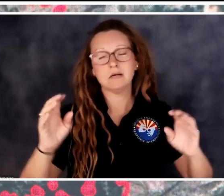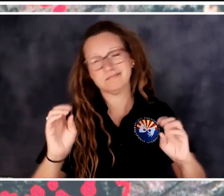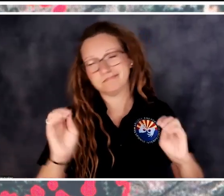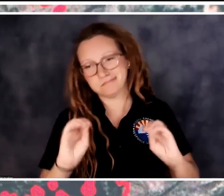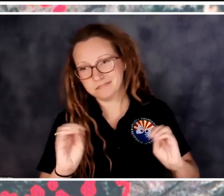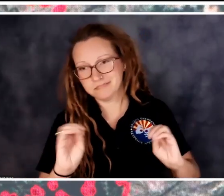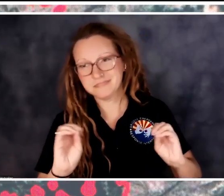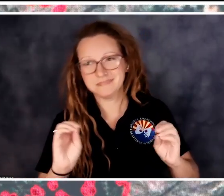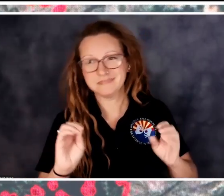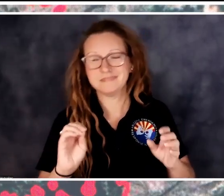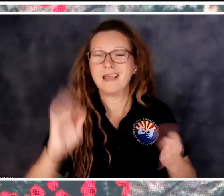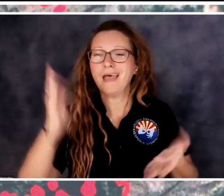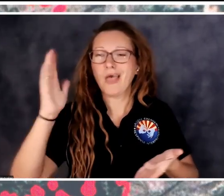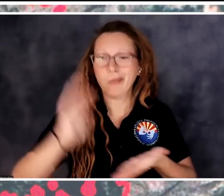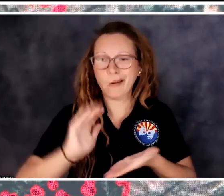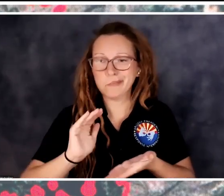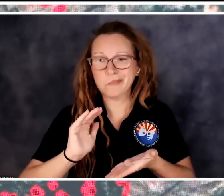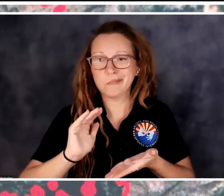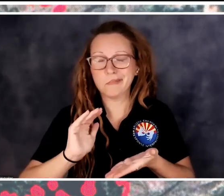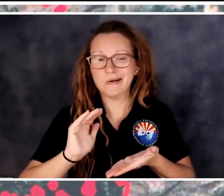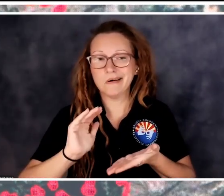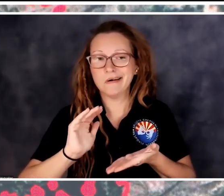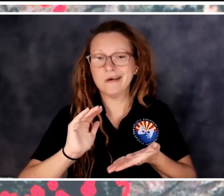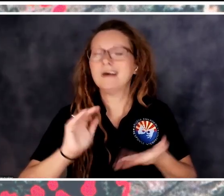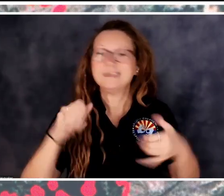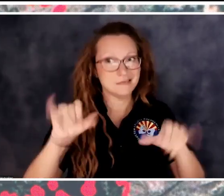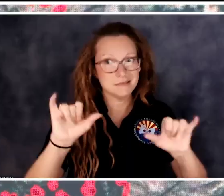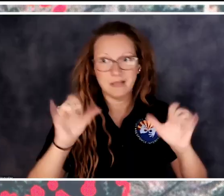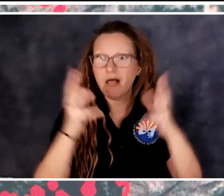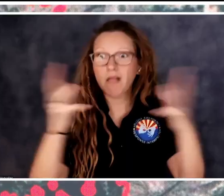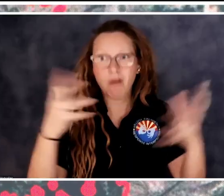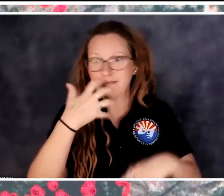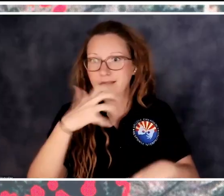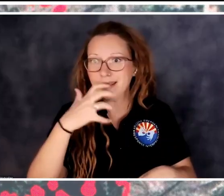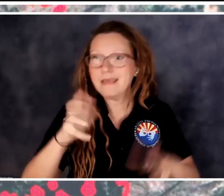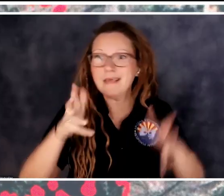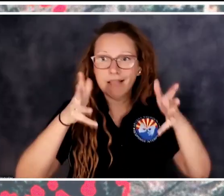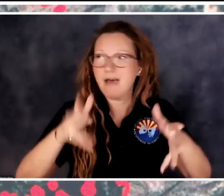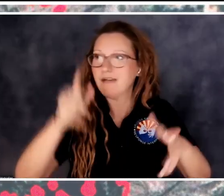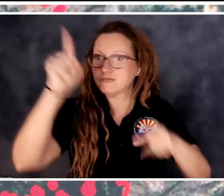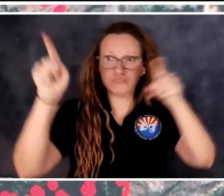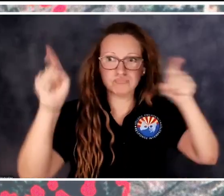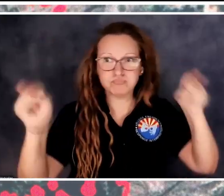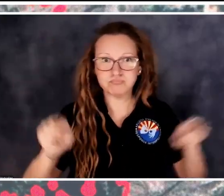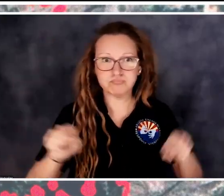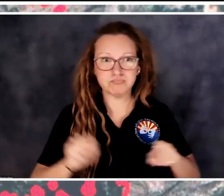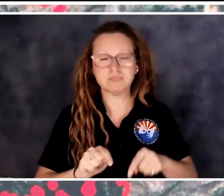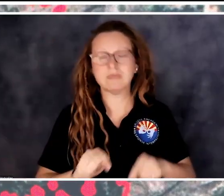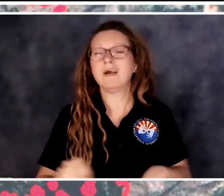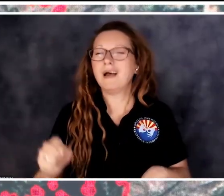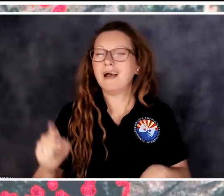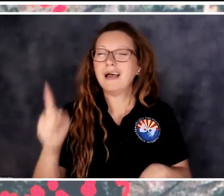So although it has capped the fire behavior a little bit, there's still a lot of heat out there.